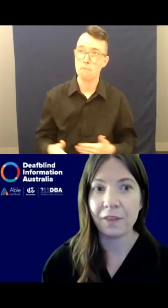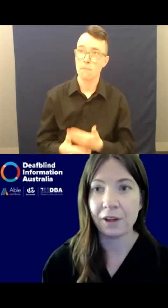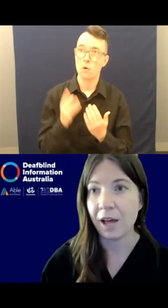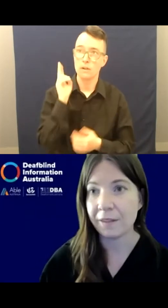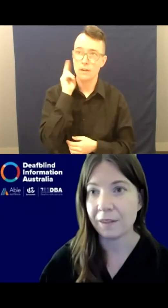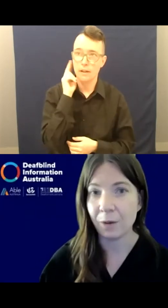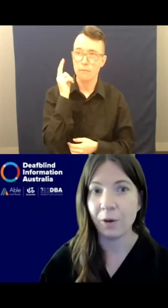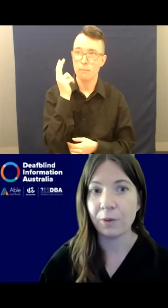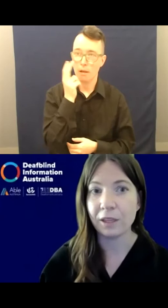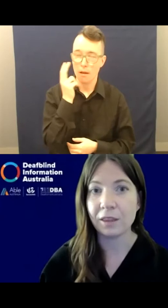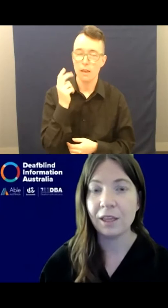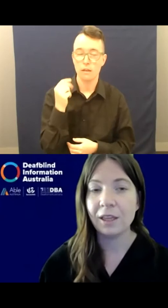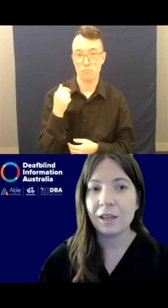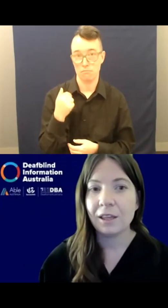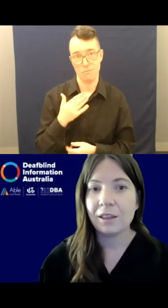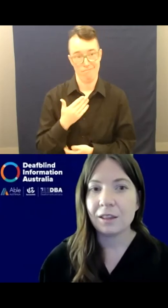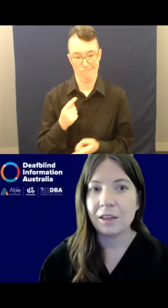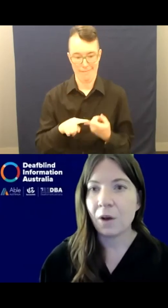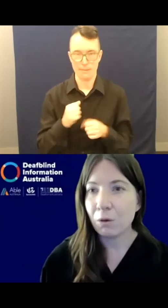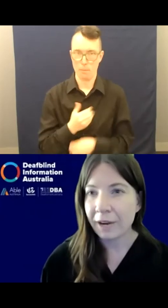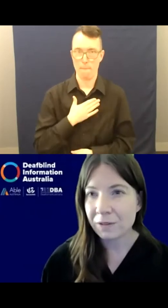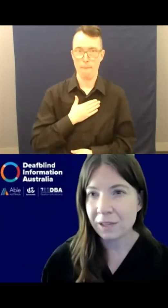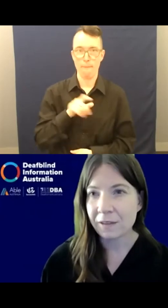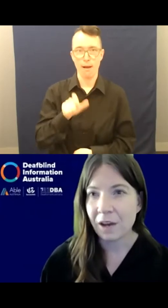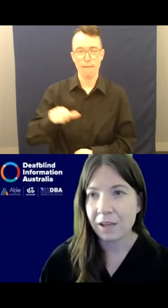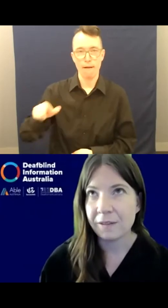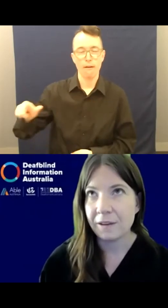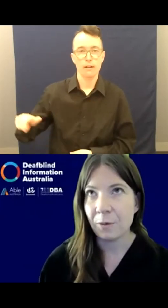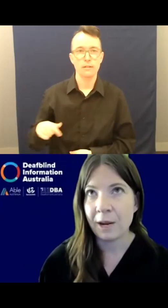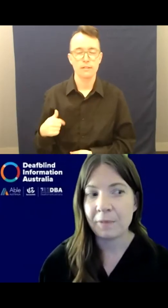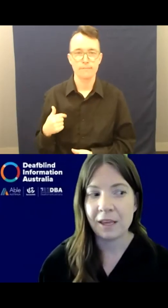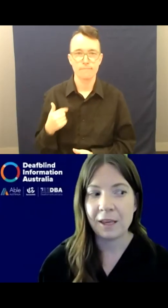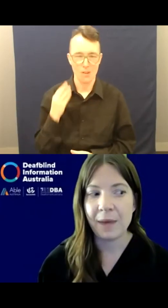clients that I work with, there's a whole range of things that I consider when I'm thinking about